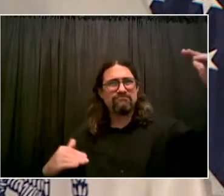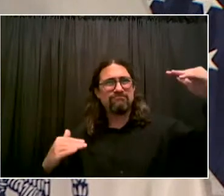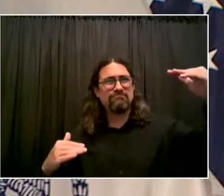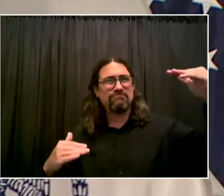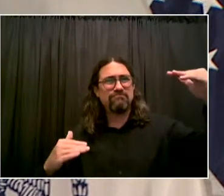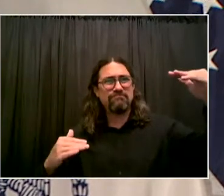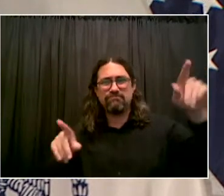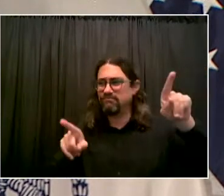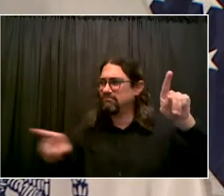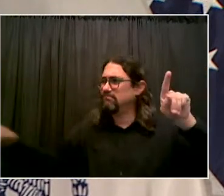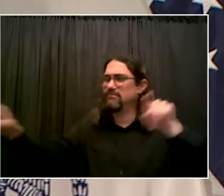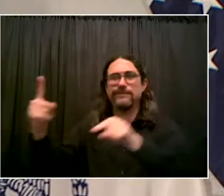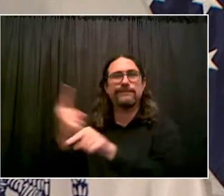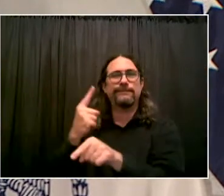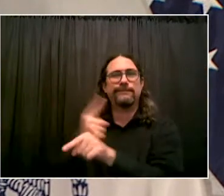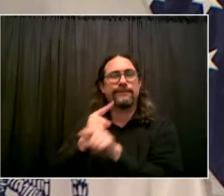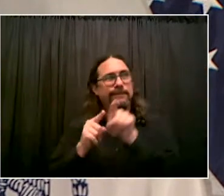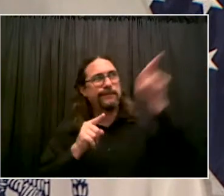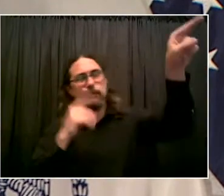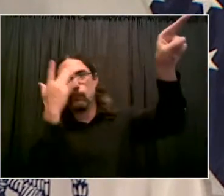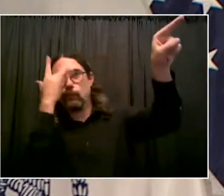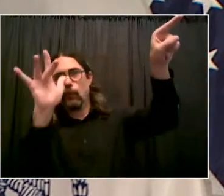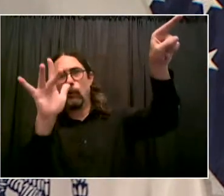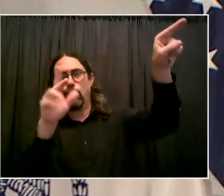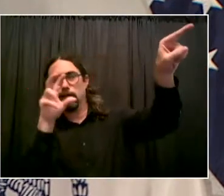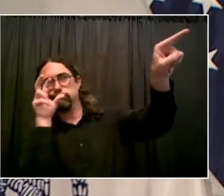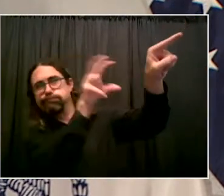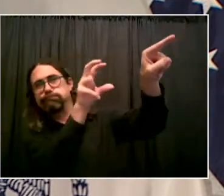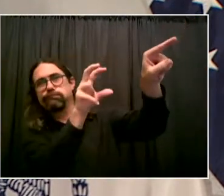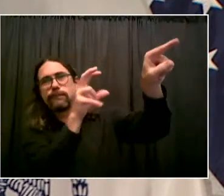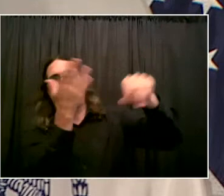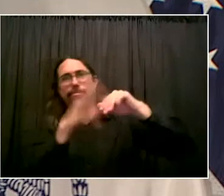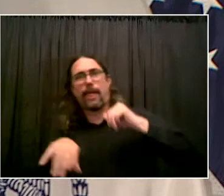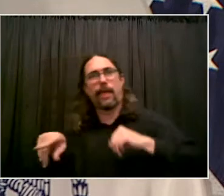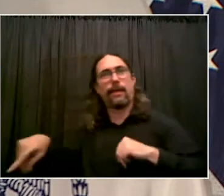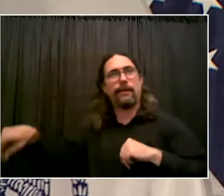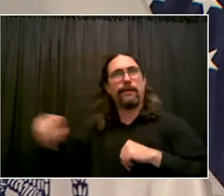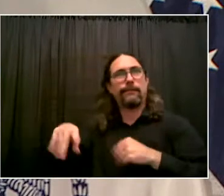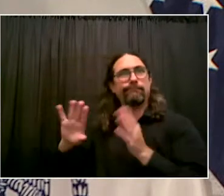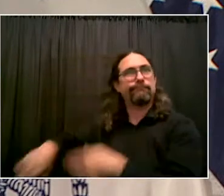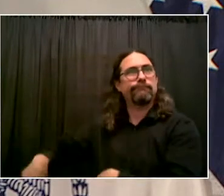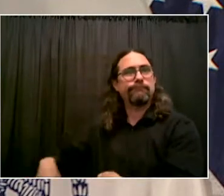NOT PROGRESSIVE AND WERE GOING TO ALL OPEN A ENRICHMENT PROGRAMS TO ALL STUDENTWHS O ARE INTERESTED IN